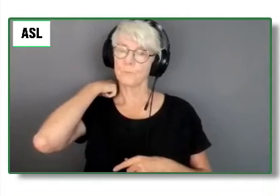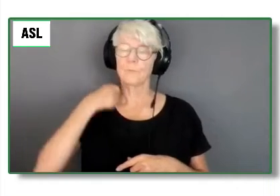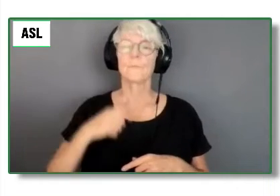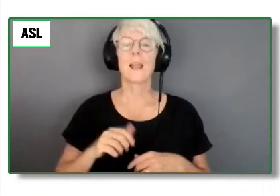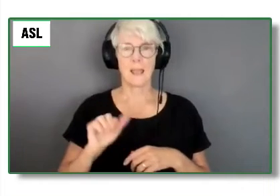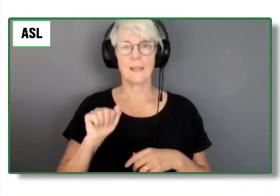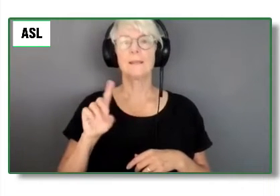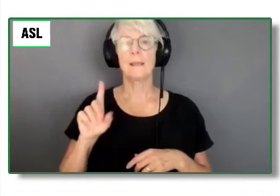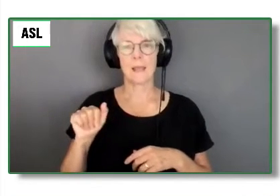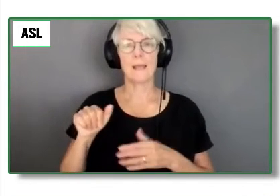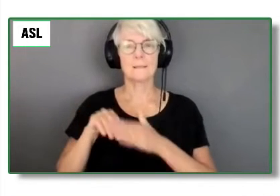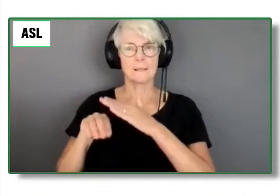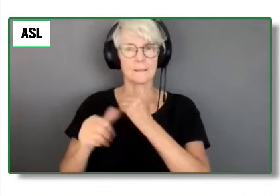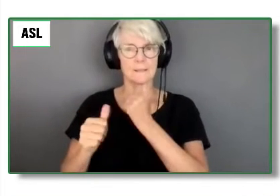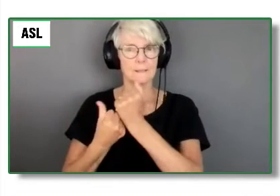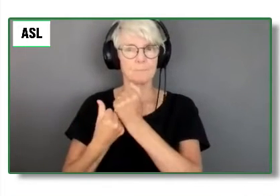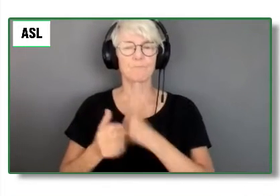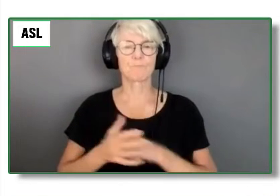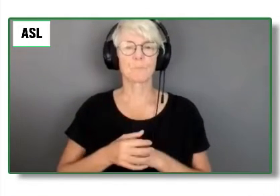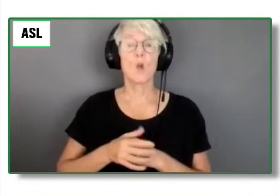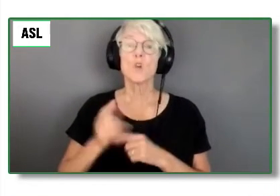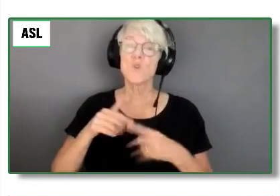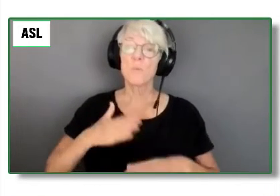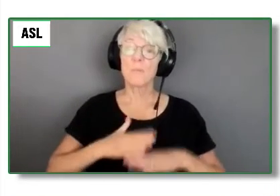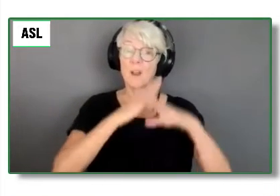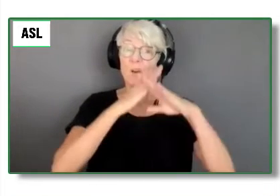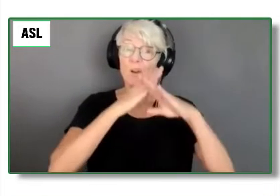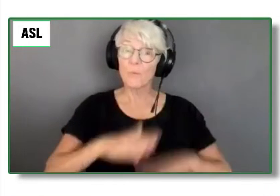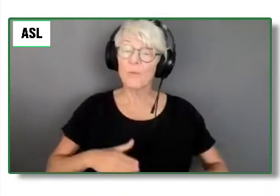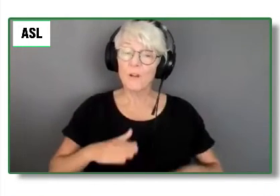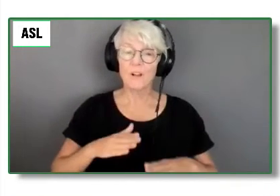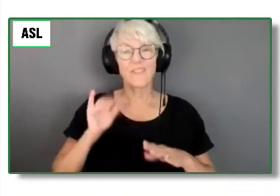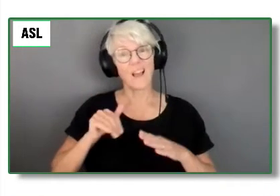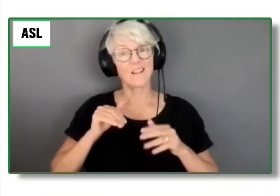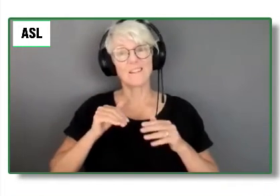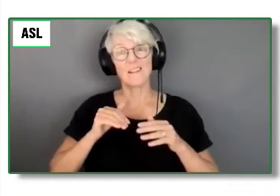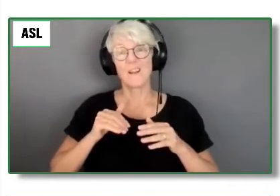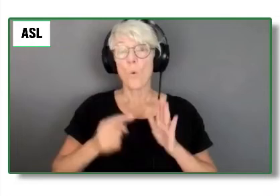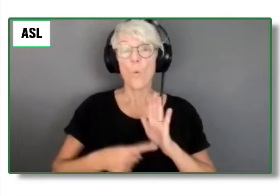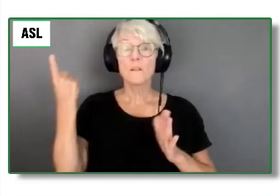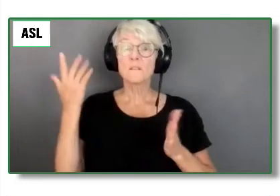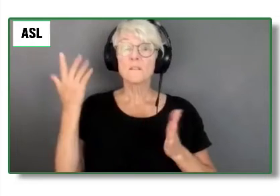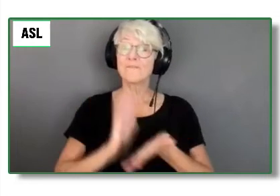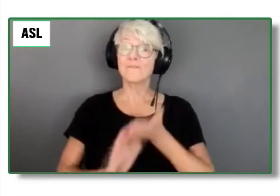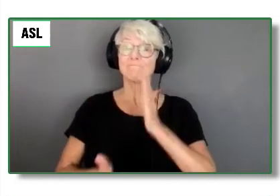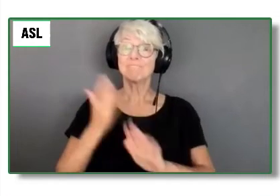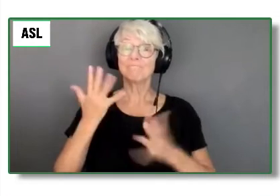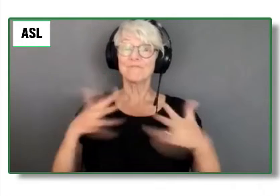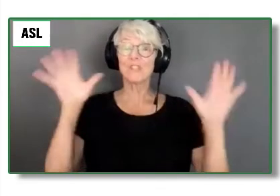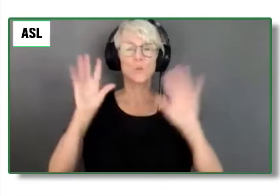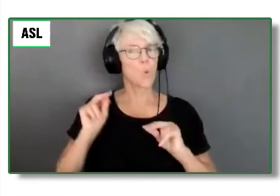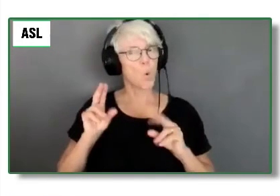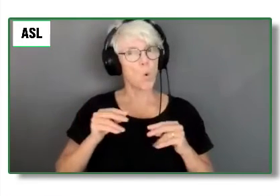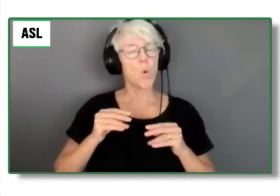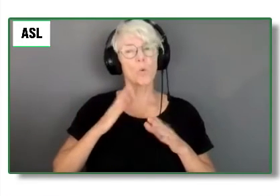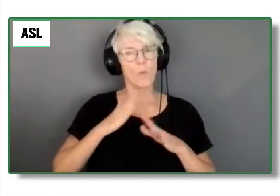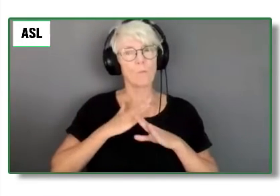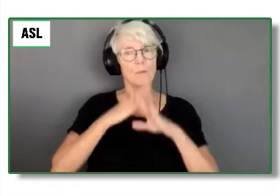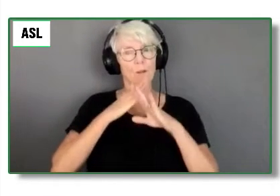and barrier removal will be an ongoing process especially since nature as we know can wreak havoc on the environment.